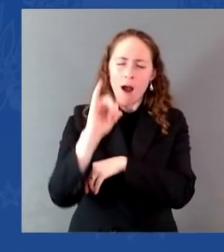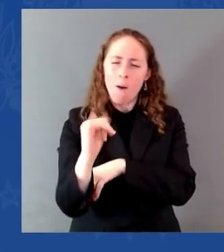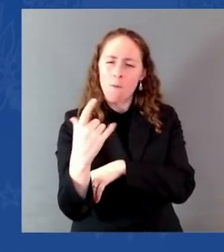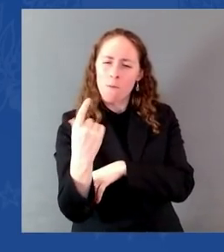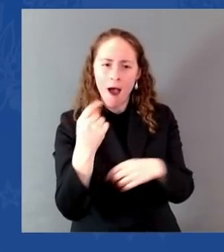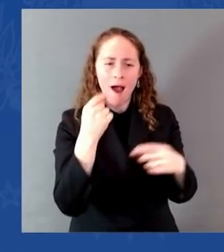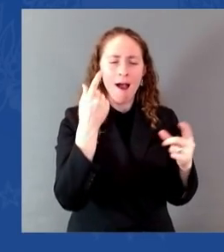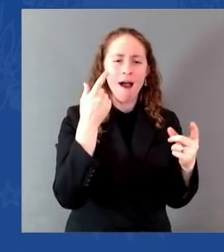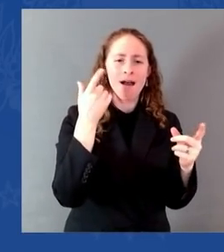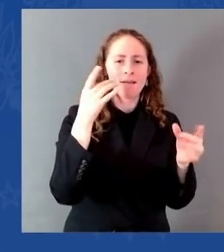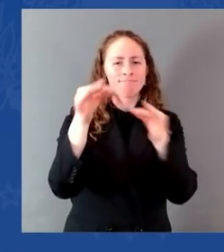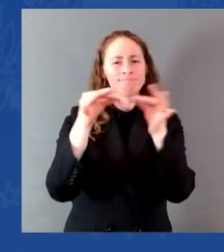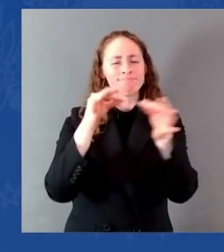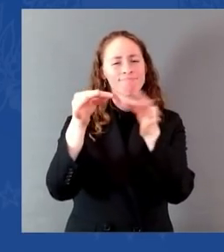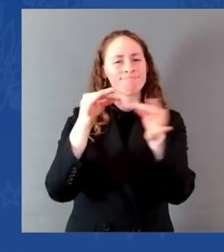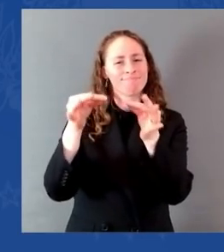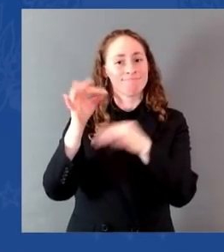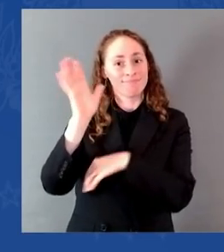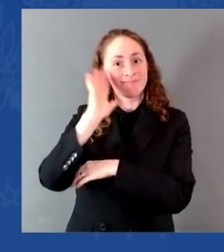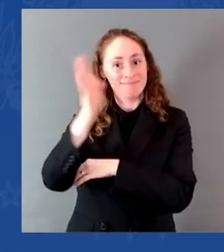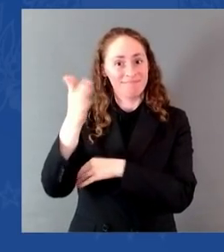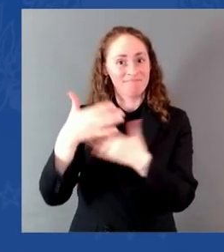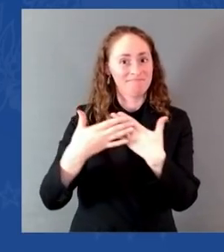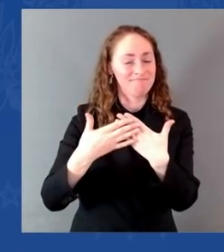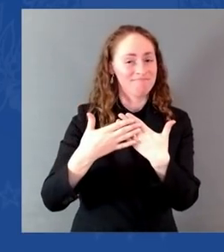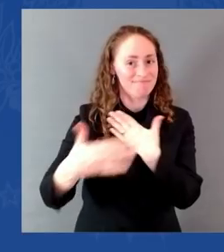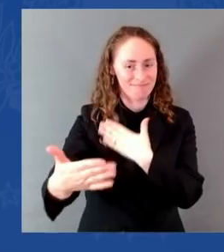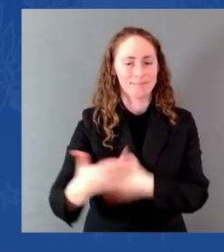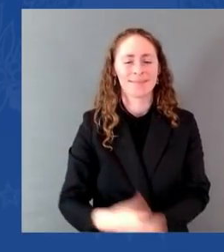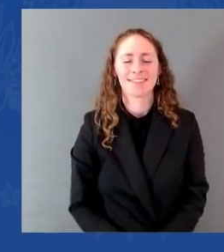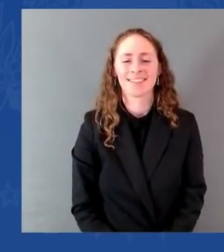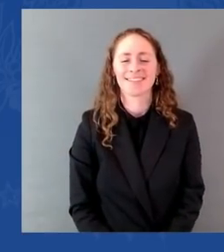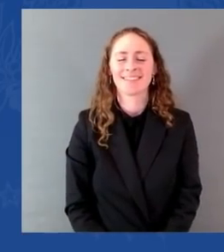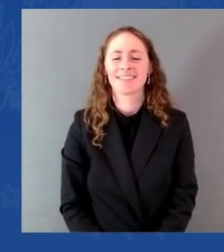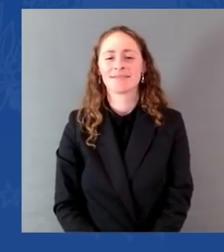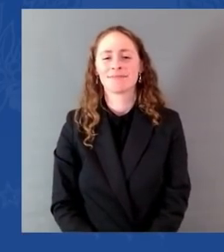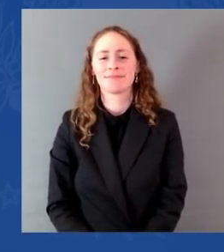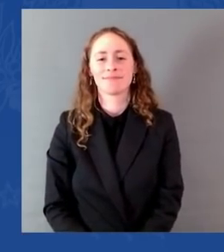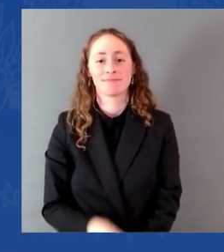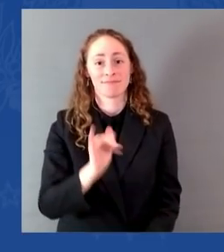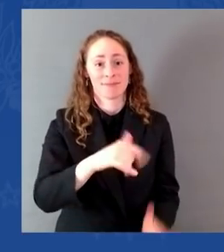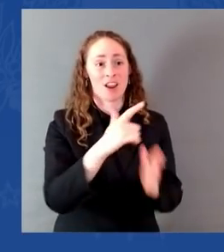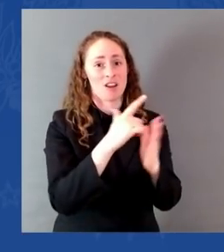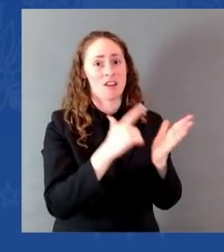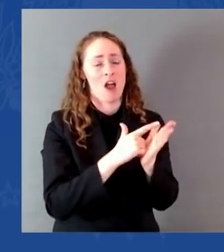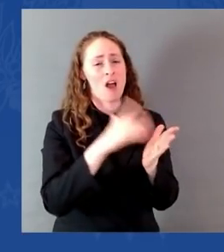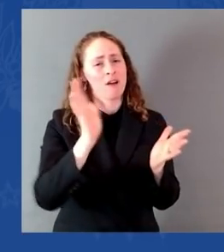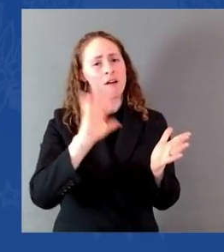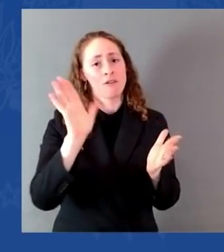which will change their lives for the better, came about because we worked together. We can learn more about this law